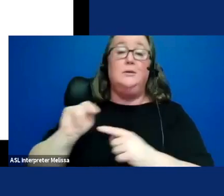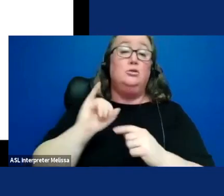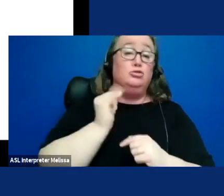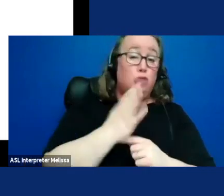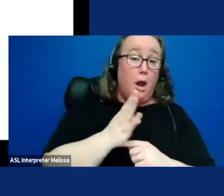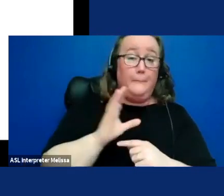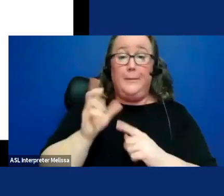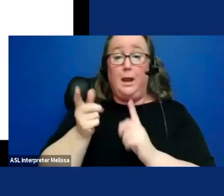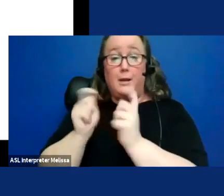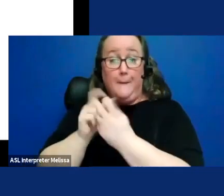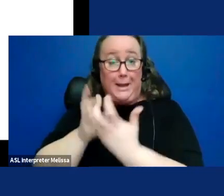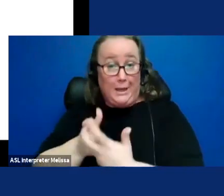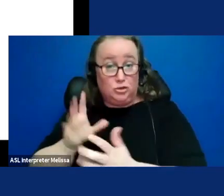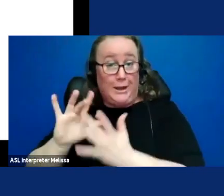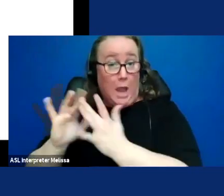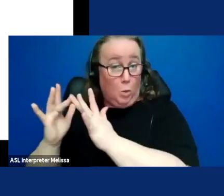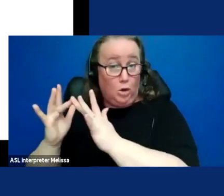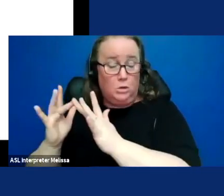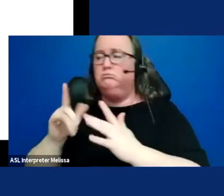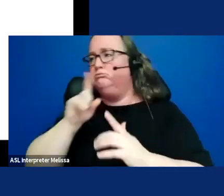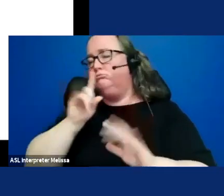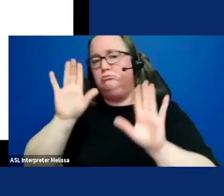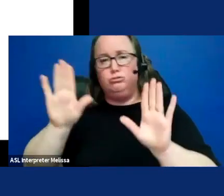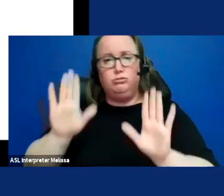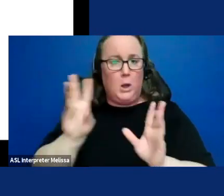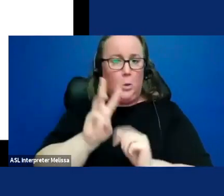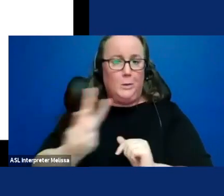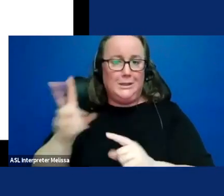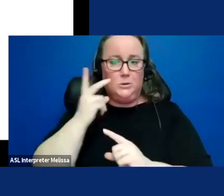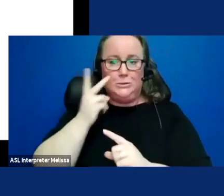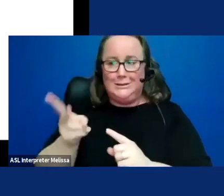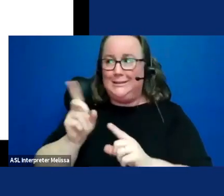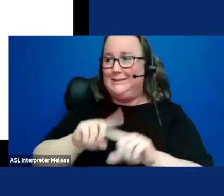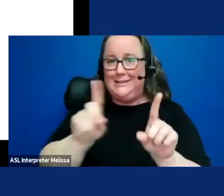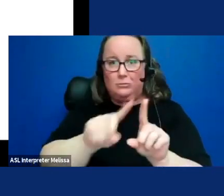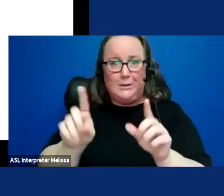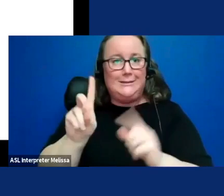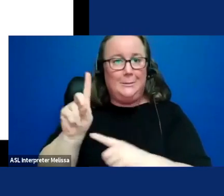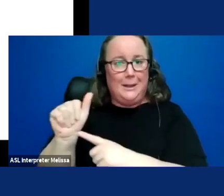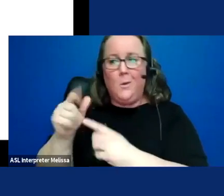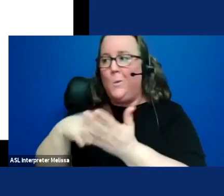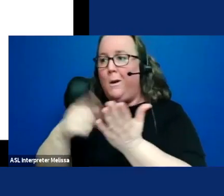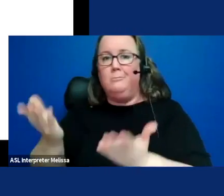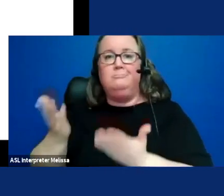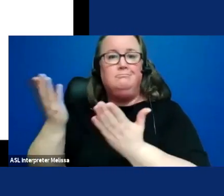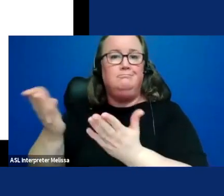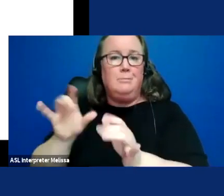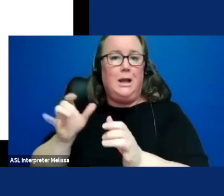which is this wonderful site where you can look up certain disabilities and what are some common accommodations for those disabilities.